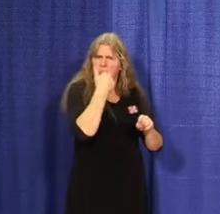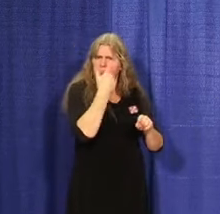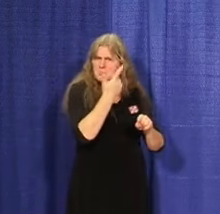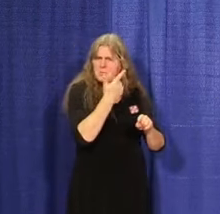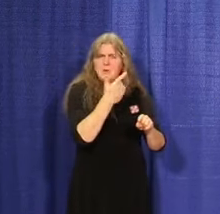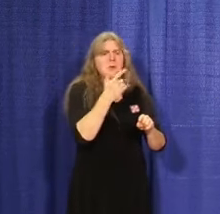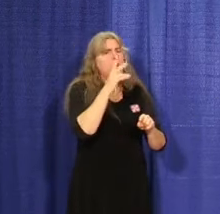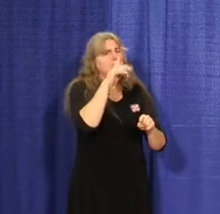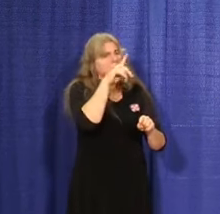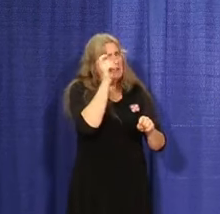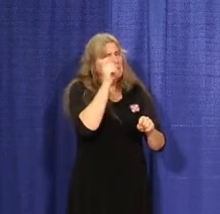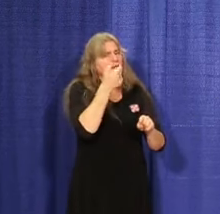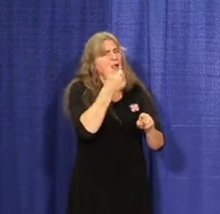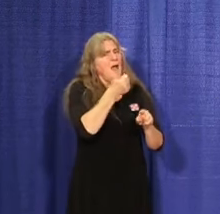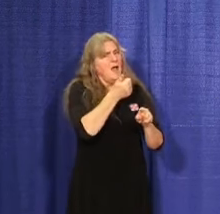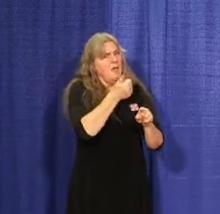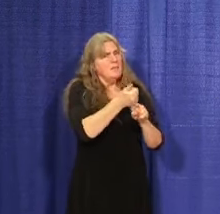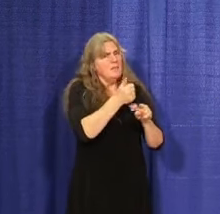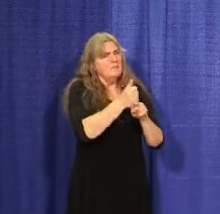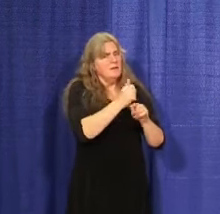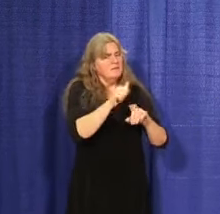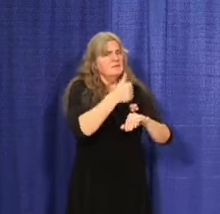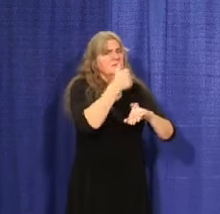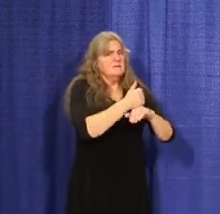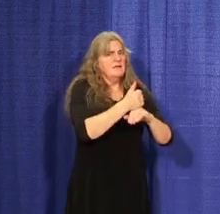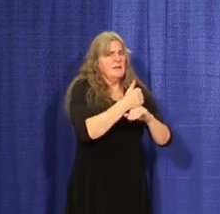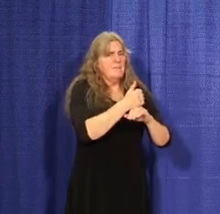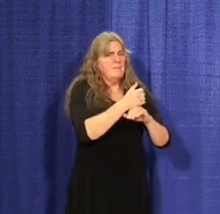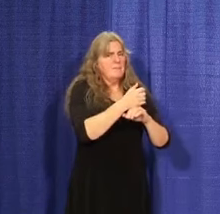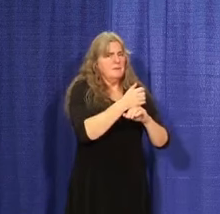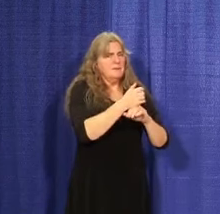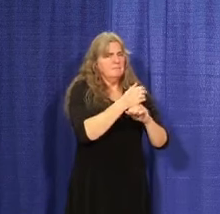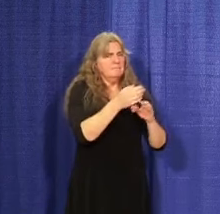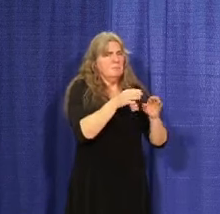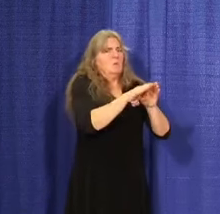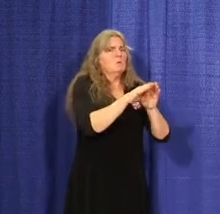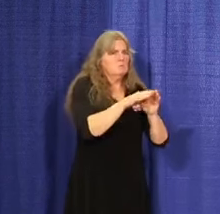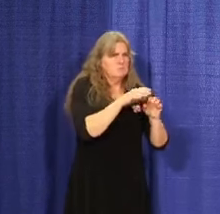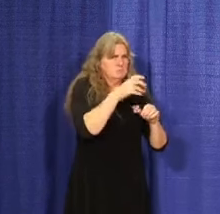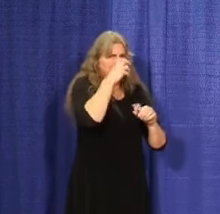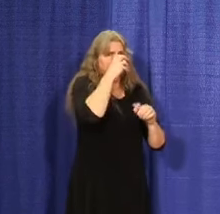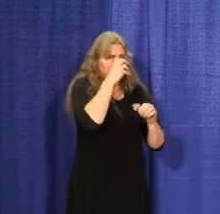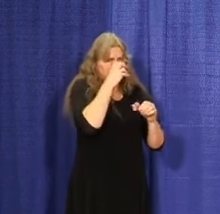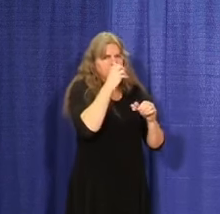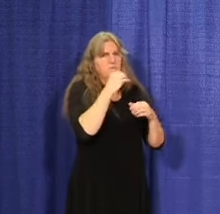early public health measures to help control spread and stay on top of the disease.